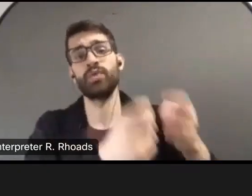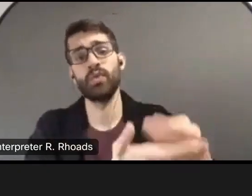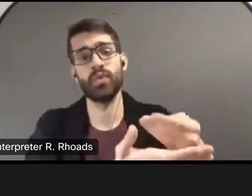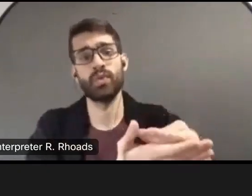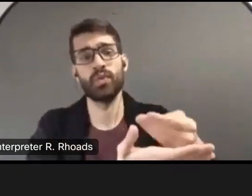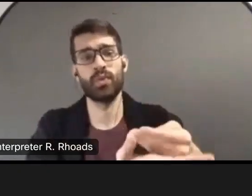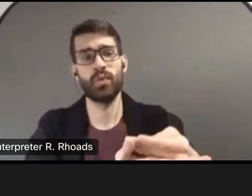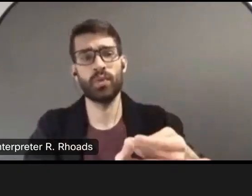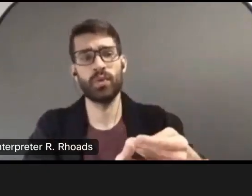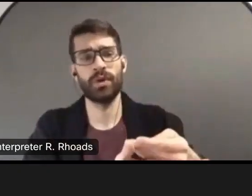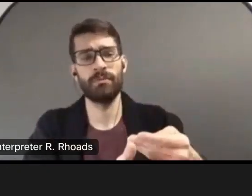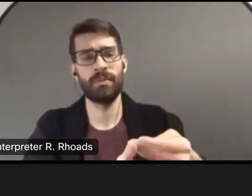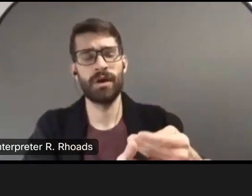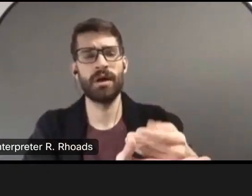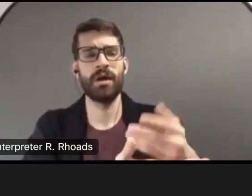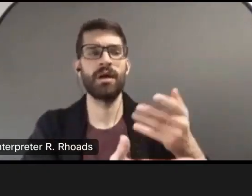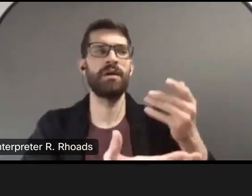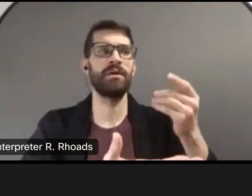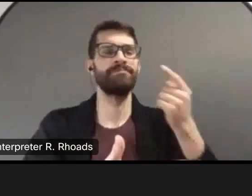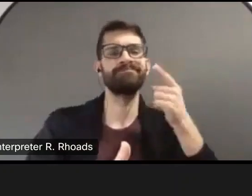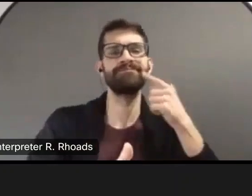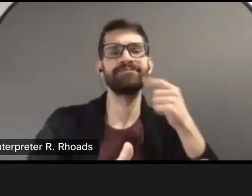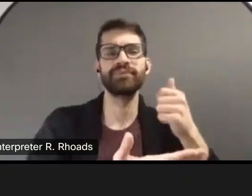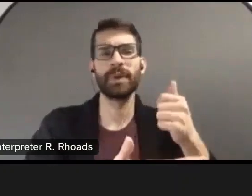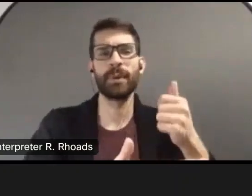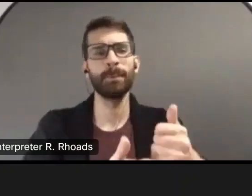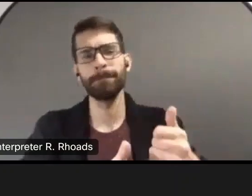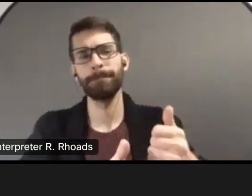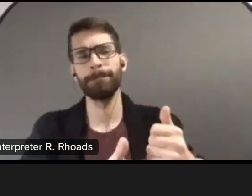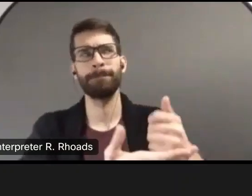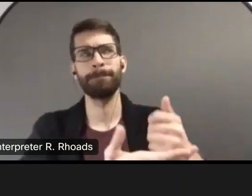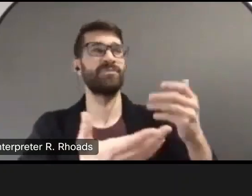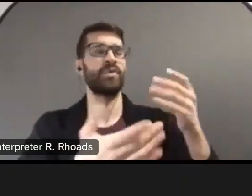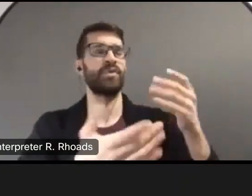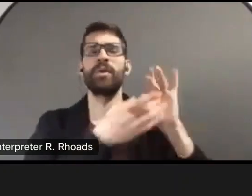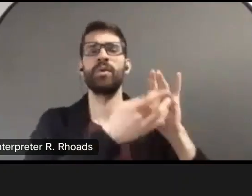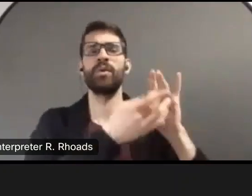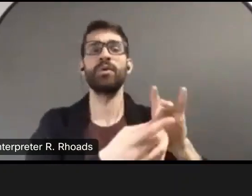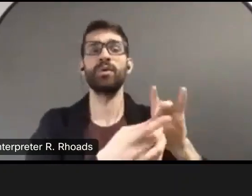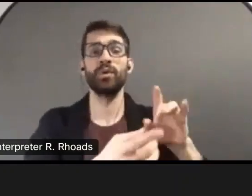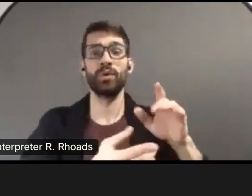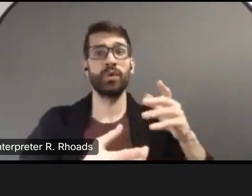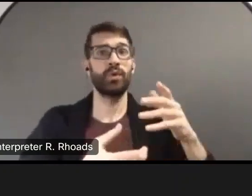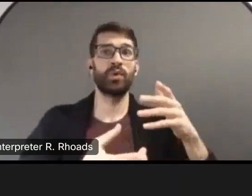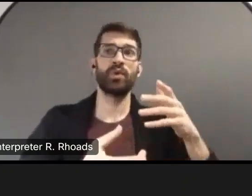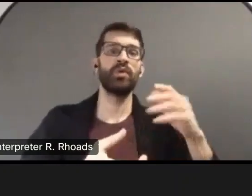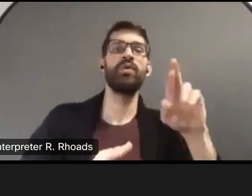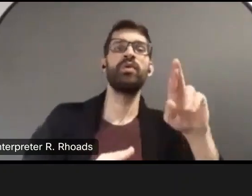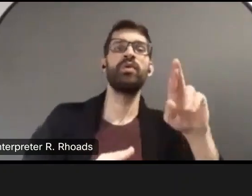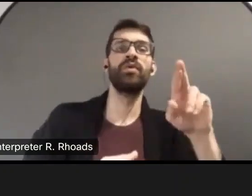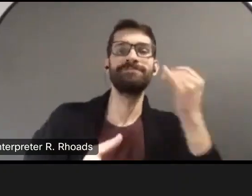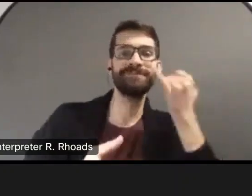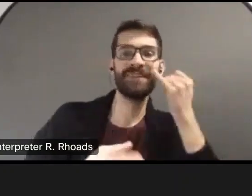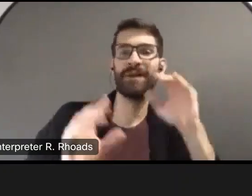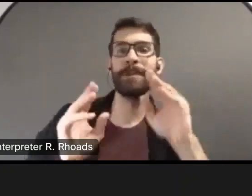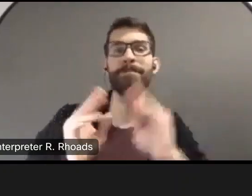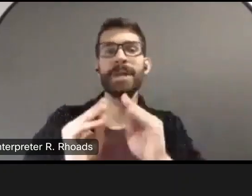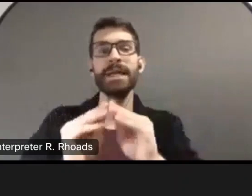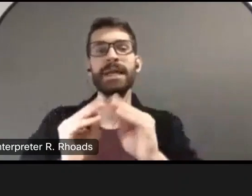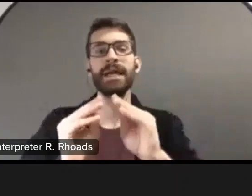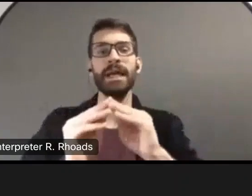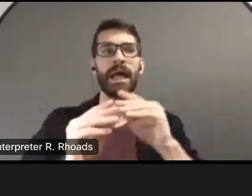you know, to help with, I guess, like refresh if there's a meeting, or things like that. Now I know